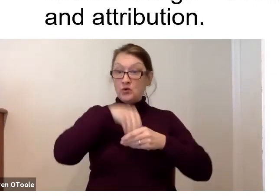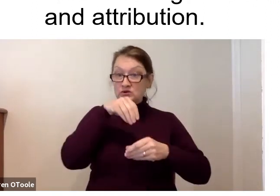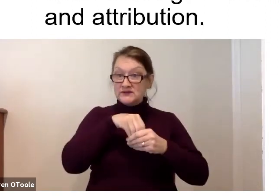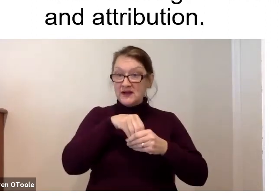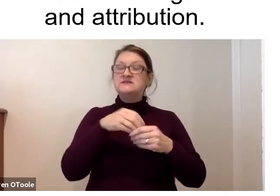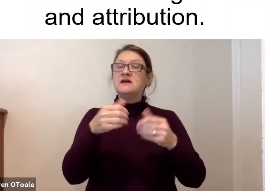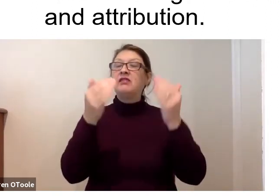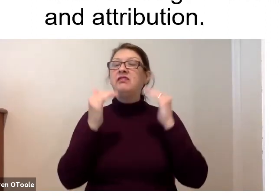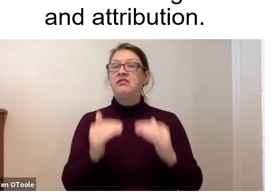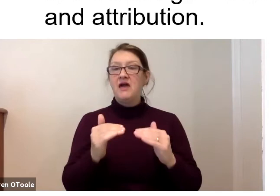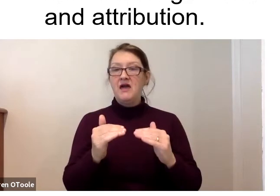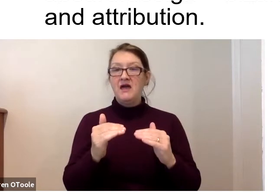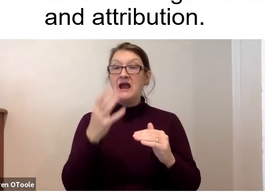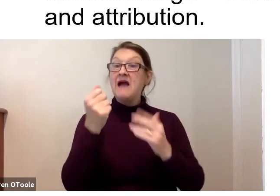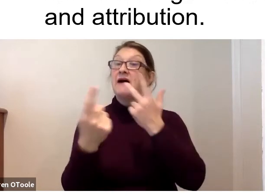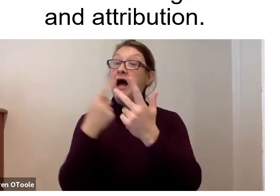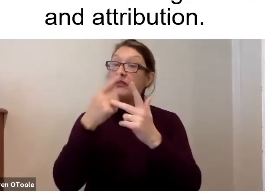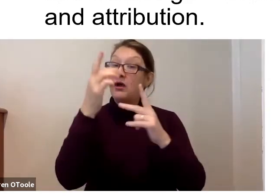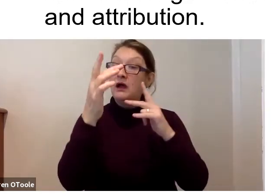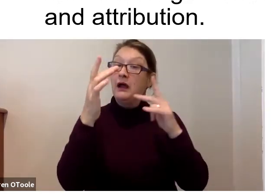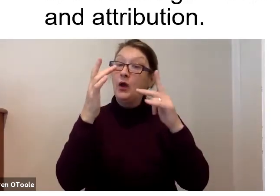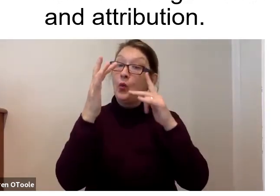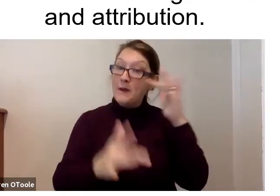Unsplash, is a really good website because it is user driven.